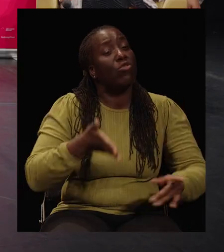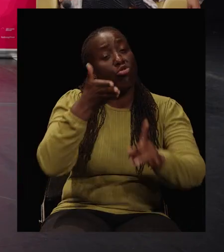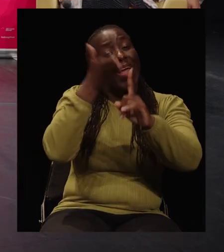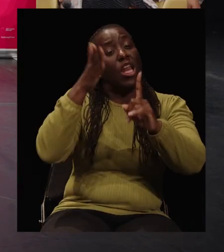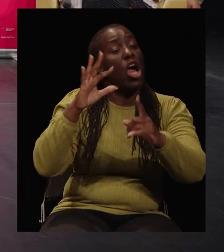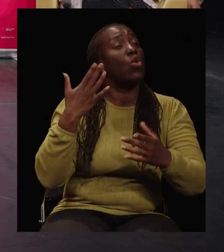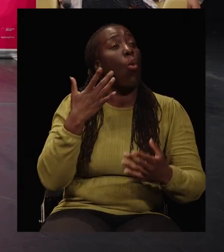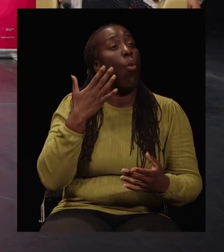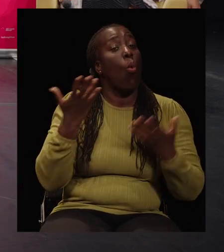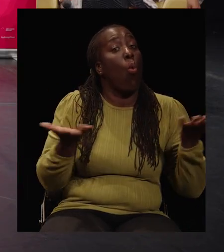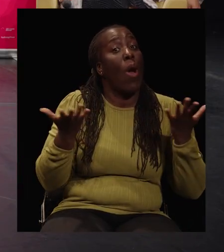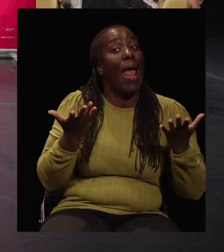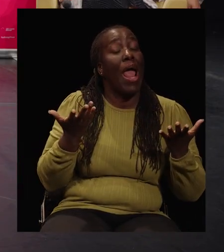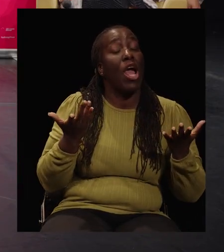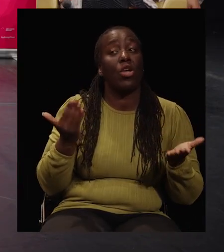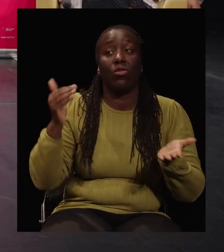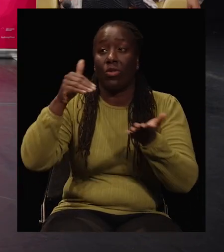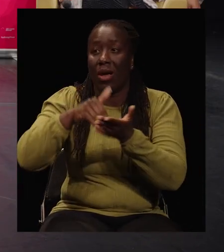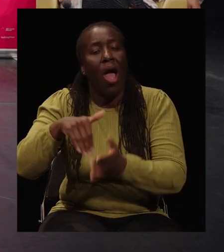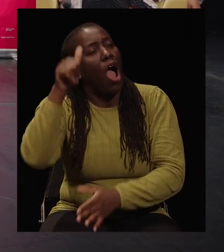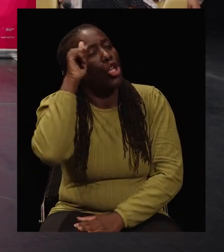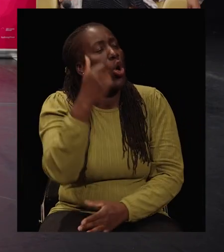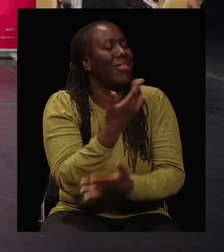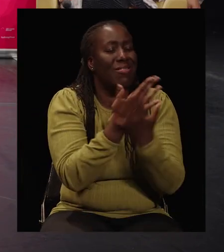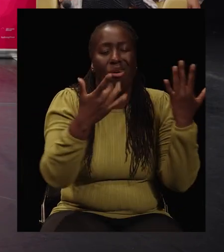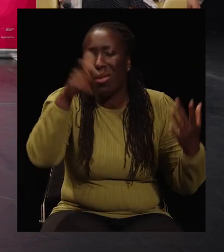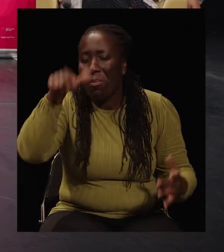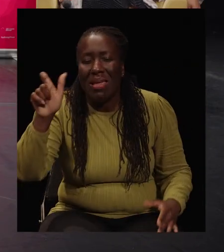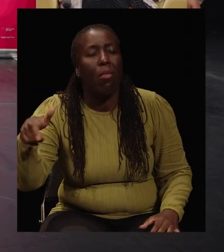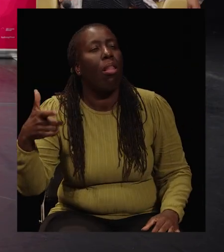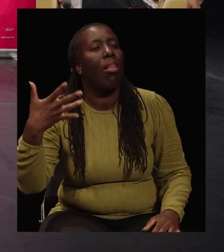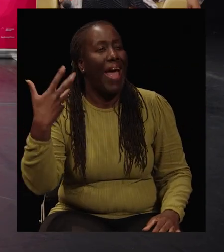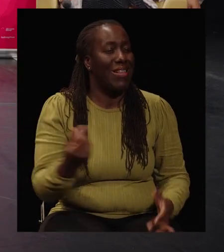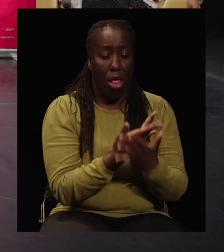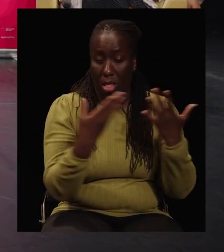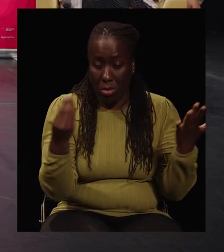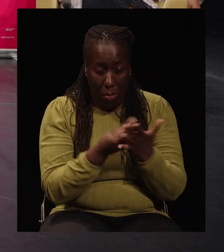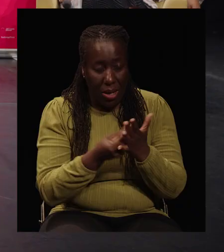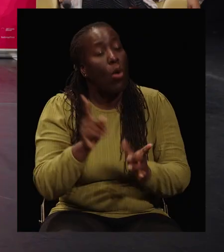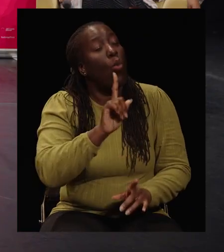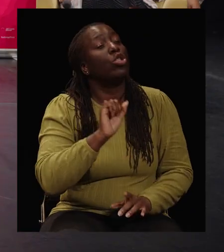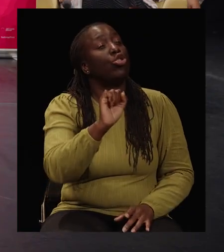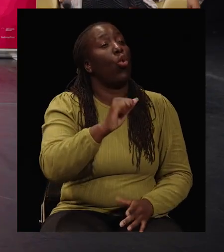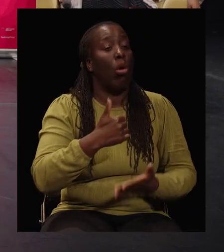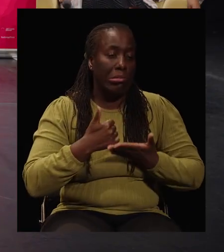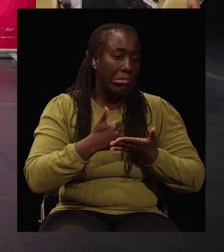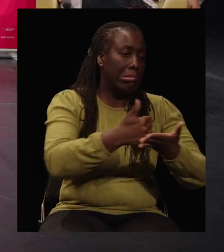I believe there might be some people in here with lots of money, which is great. What is your advice for people who have the activist mentality,